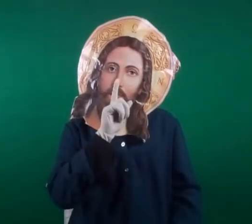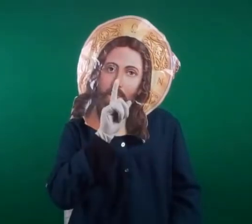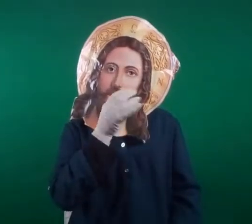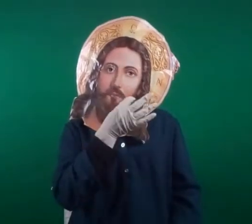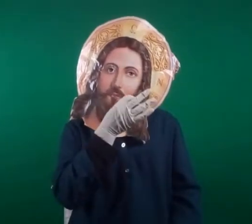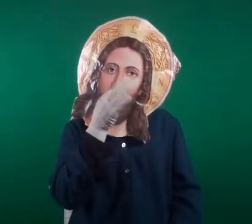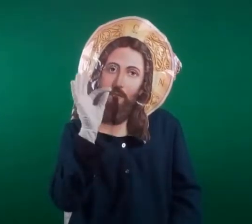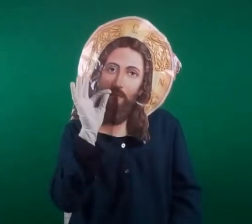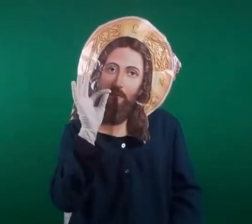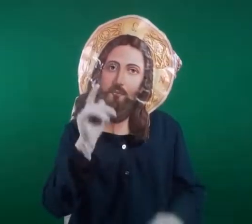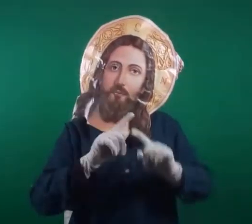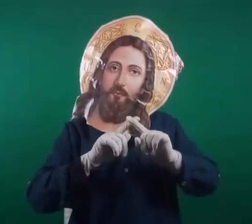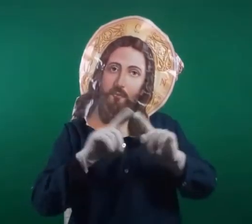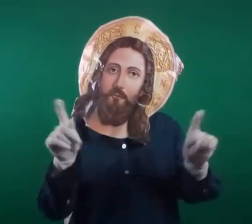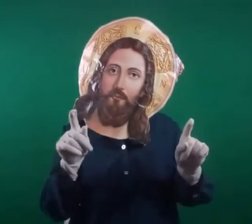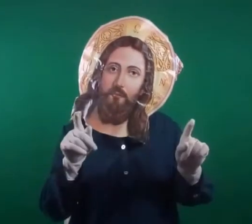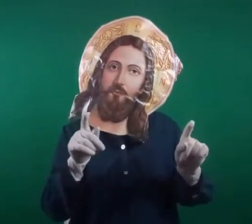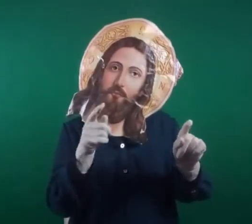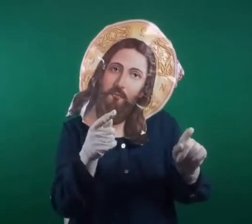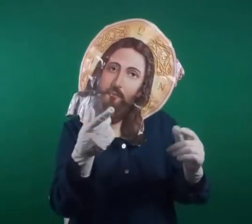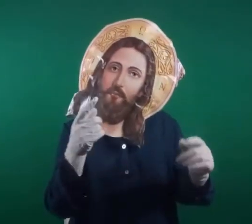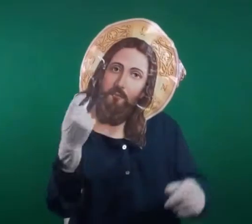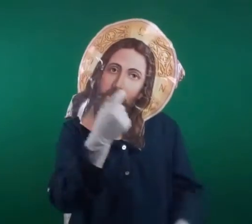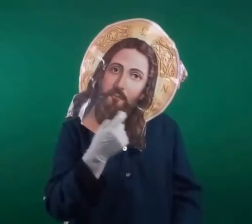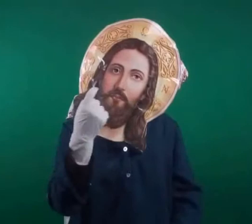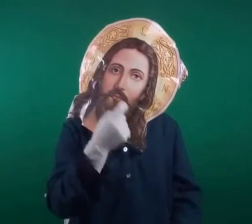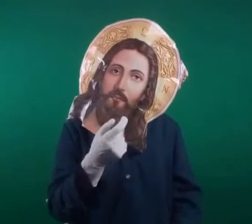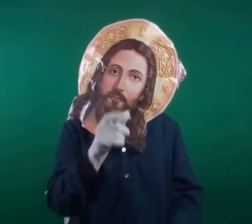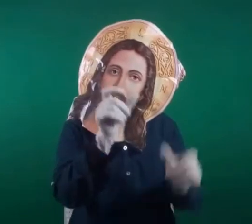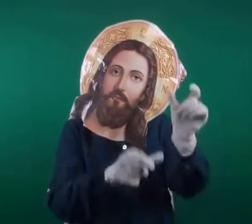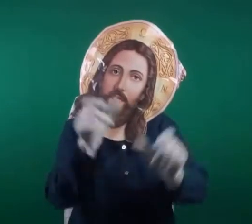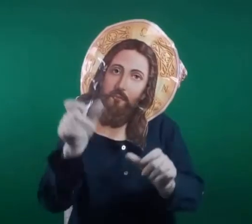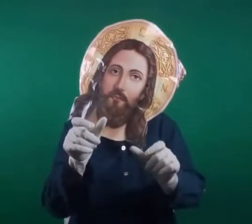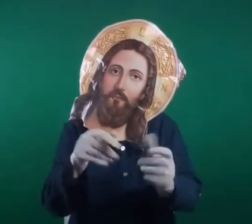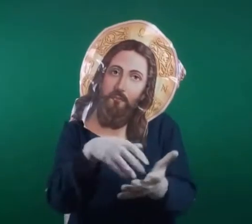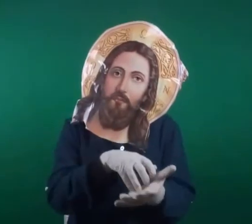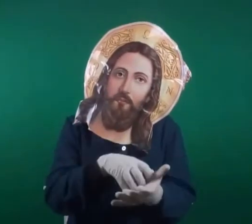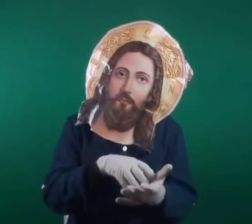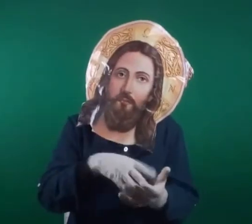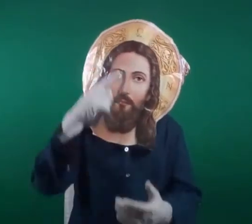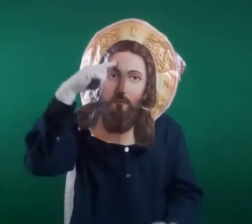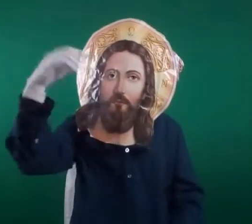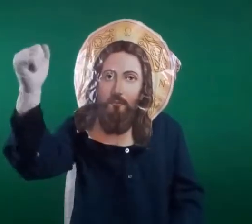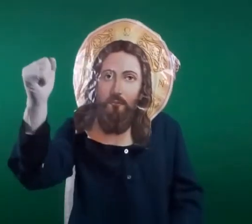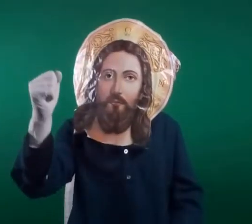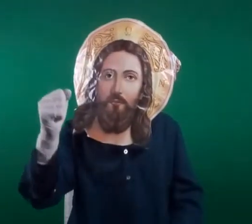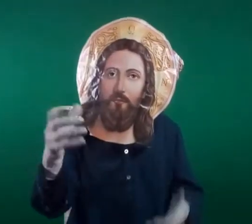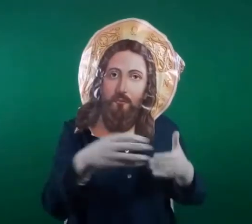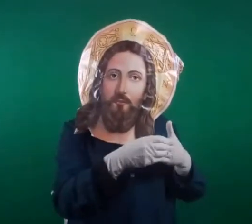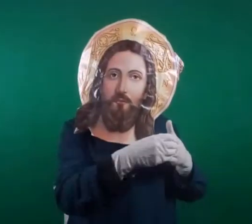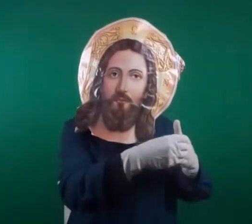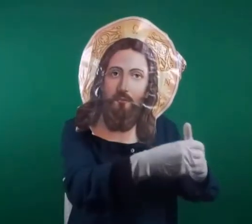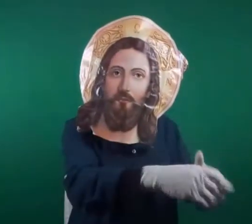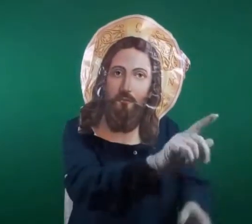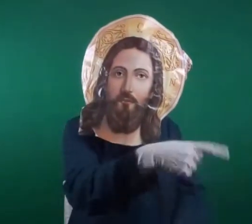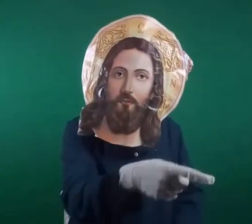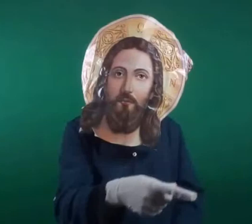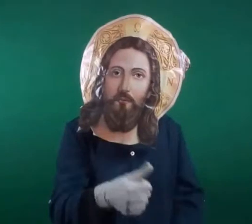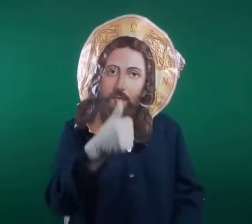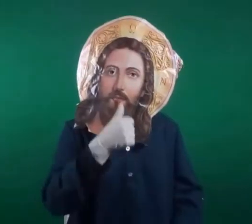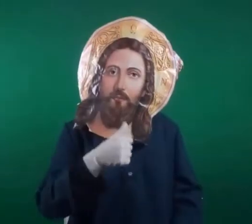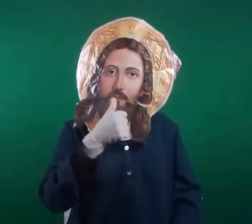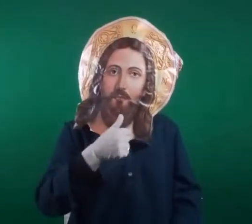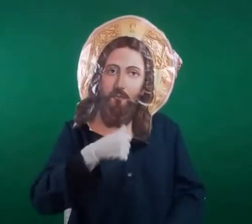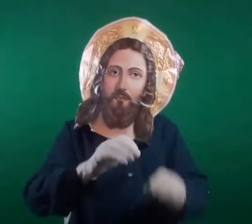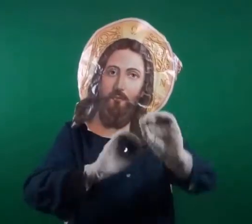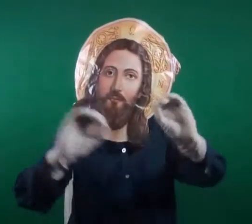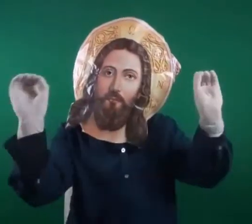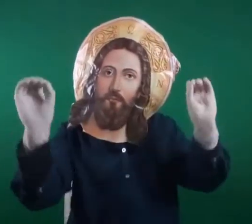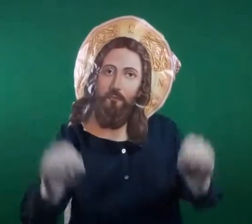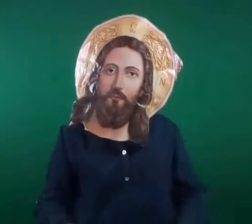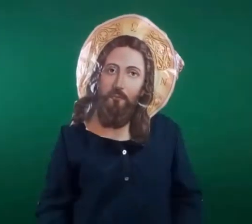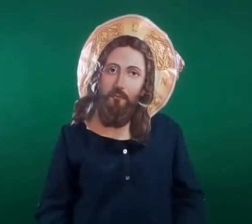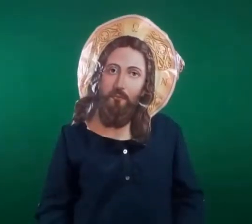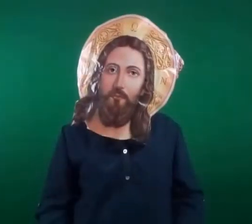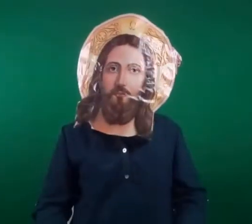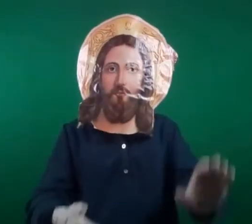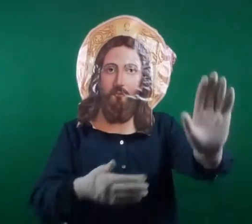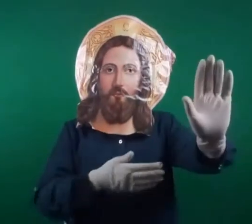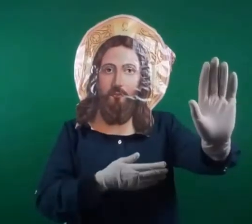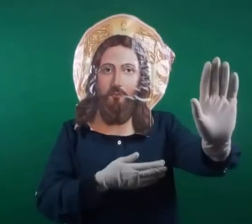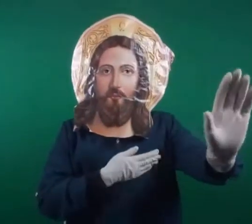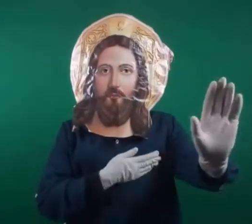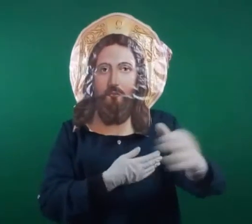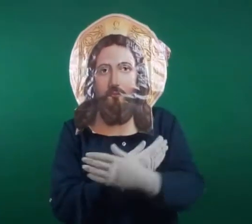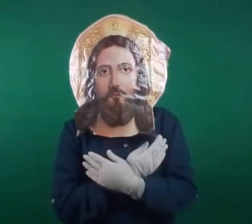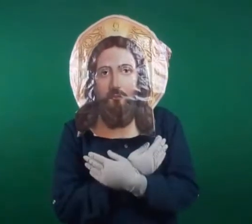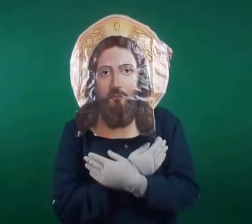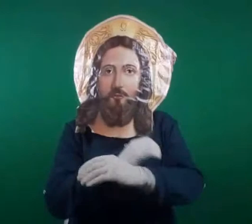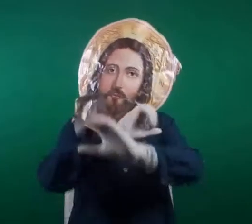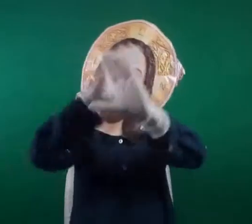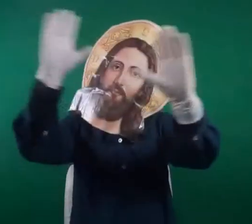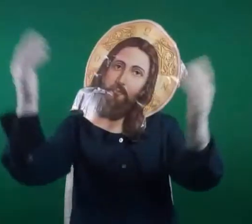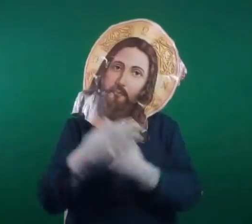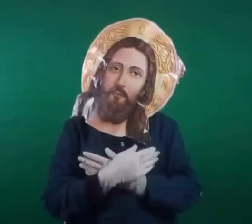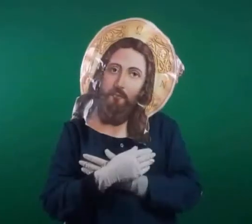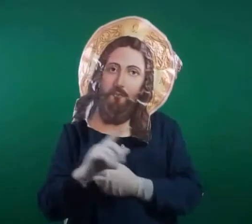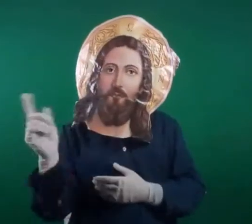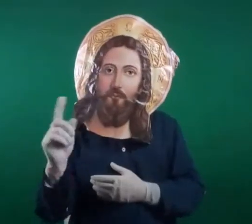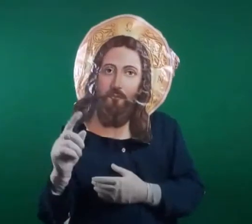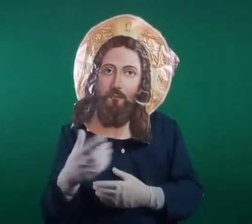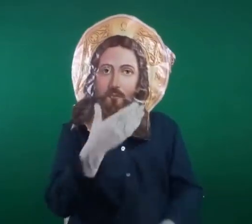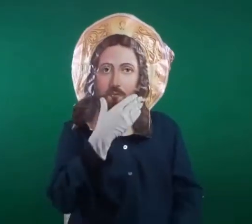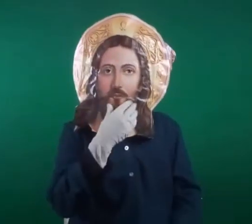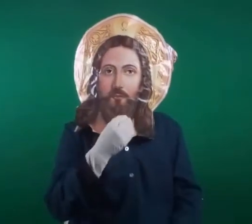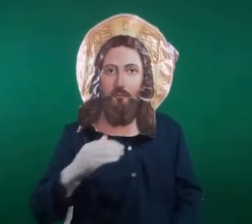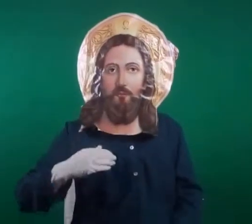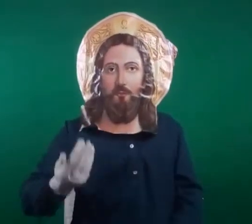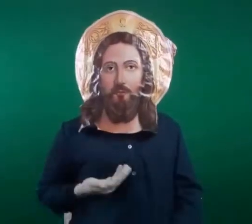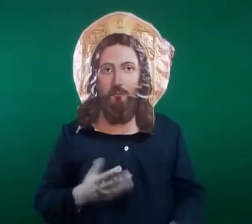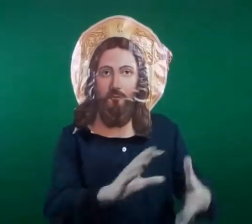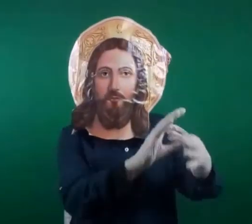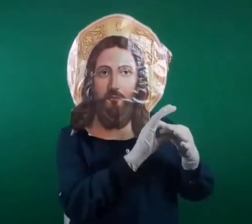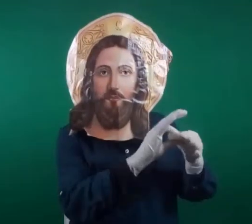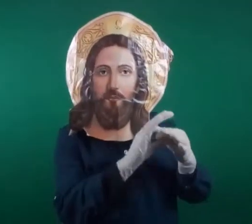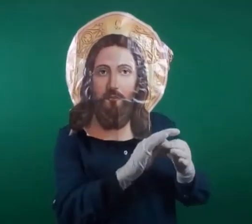but it is the pastime of the weak willed, the misled, the impatient. True love and heavenly love is between man and woman.